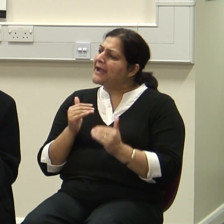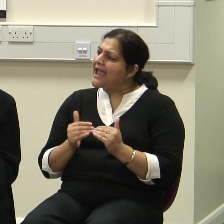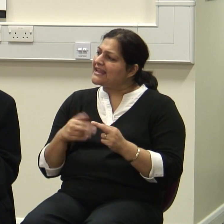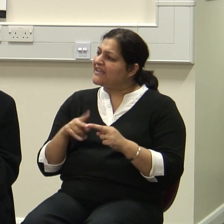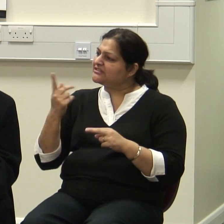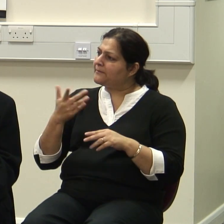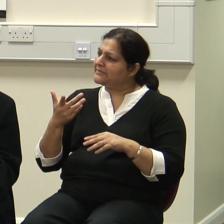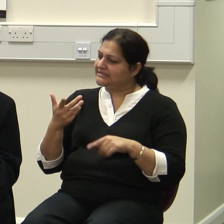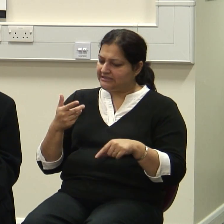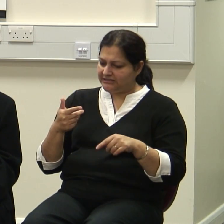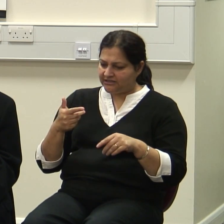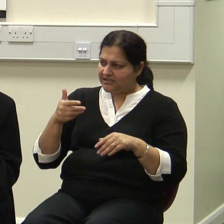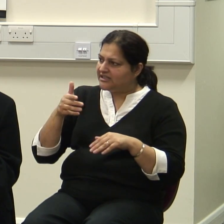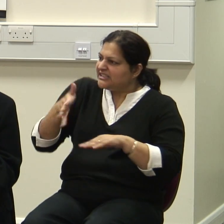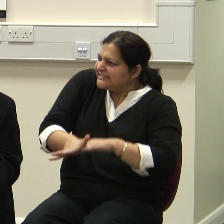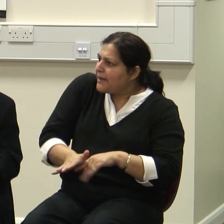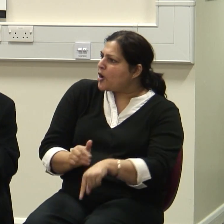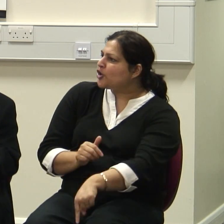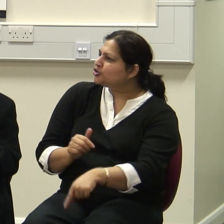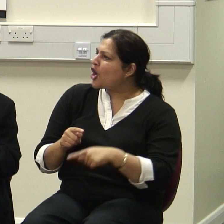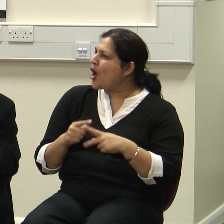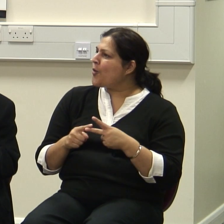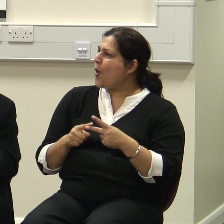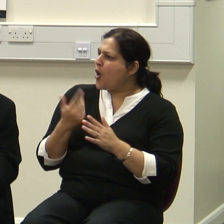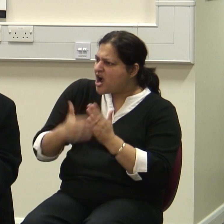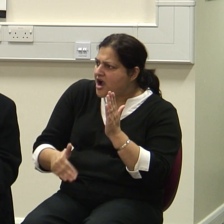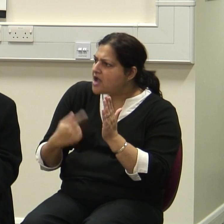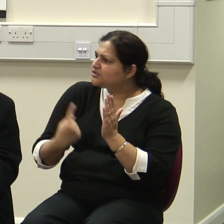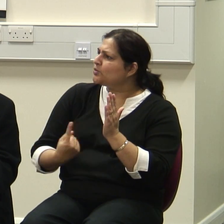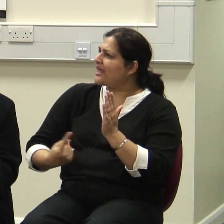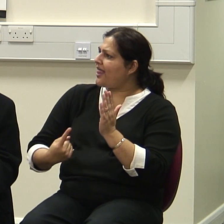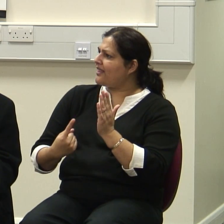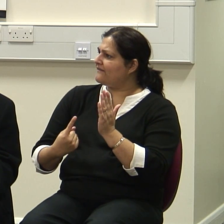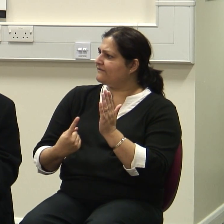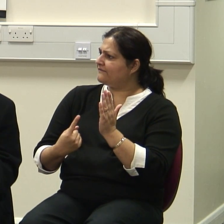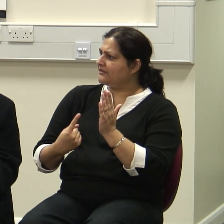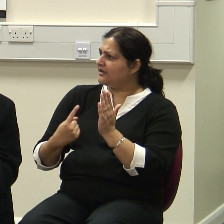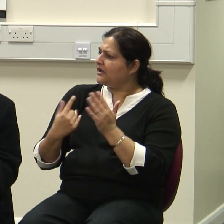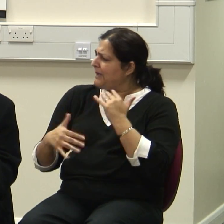yourself, you have pain, I mean, it has meaning. And so does schizophrenia in my opinion, it’s